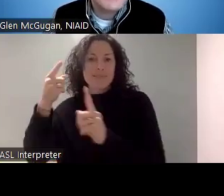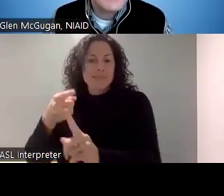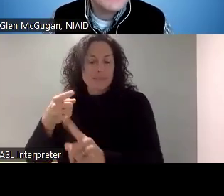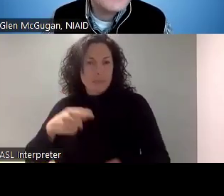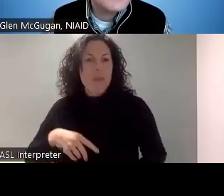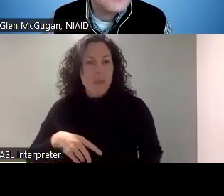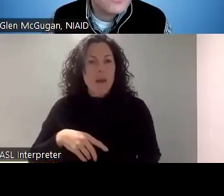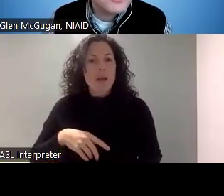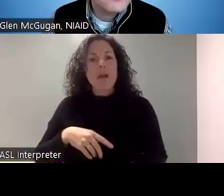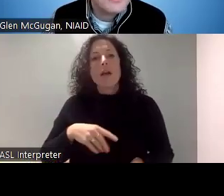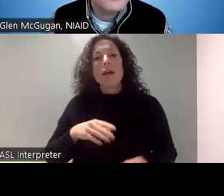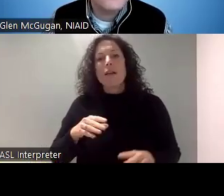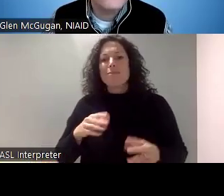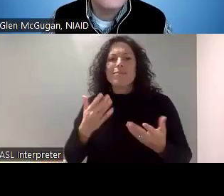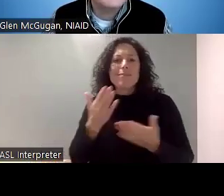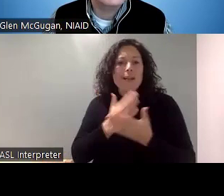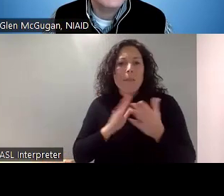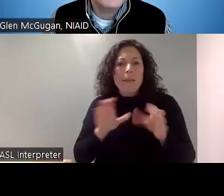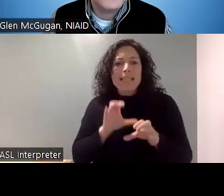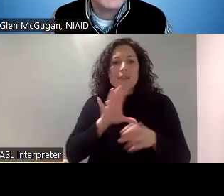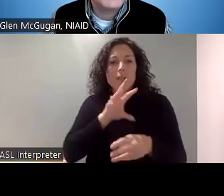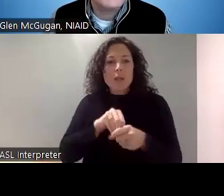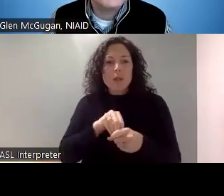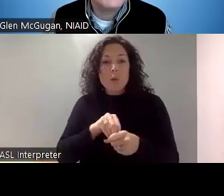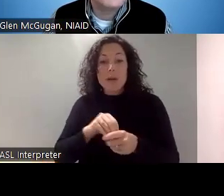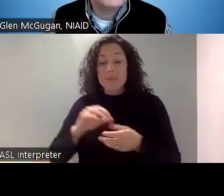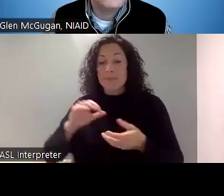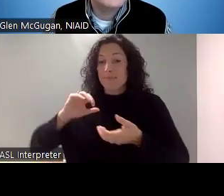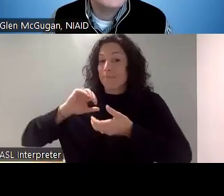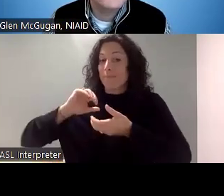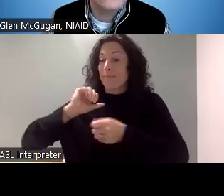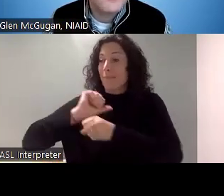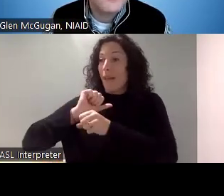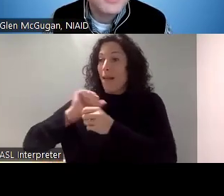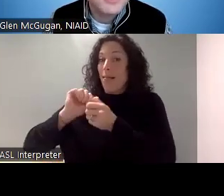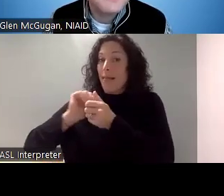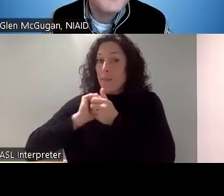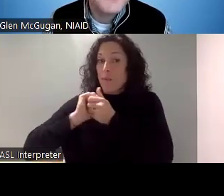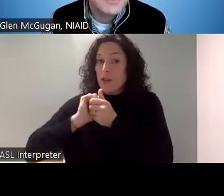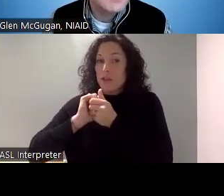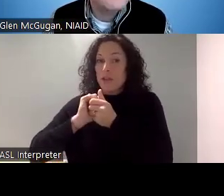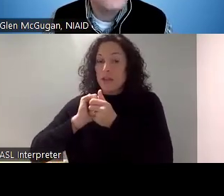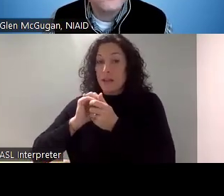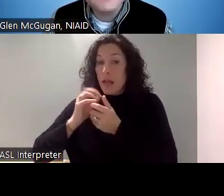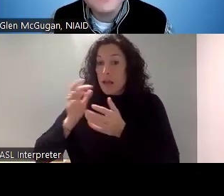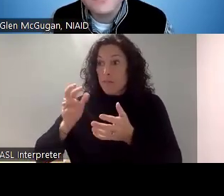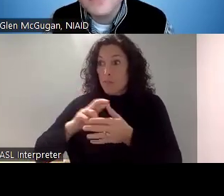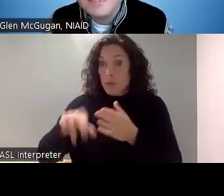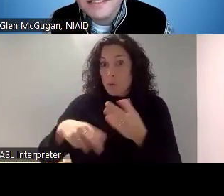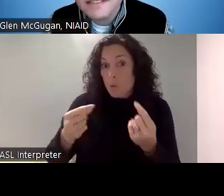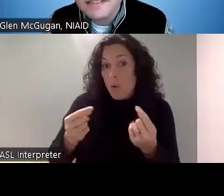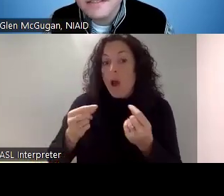But the activities could also include collaborations that result in coauthorship. If you're using their facilities